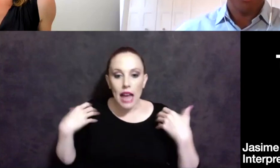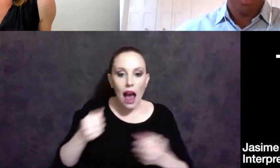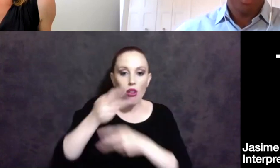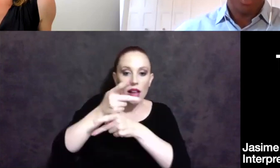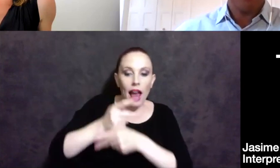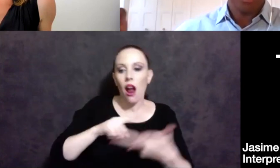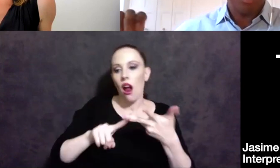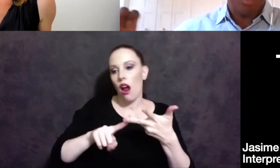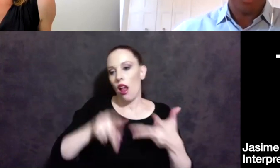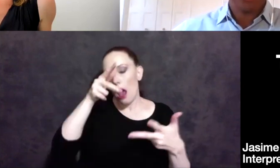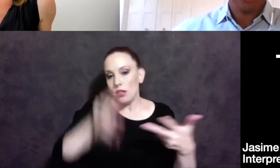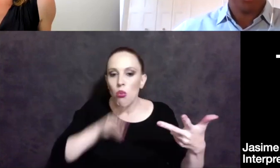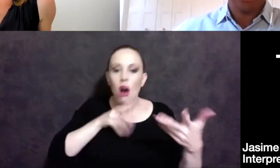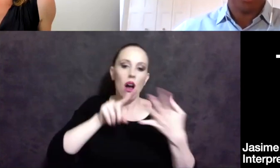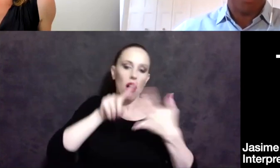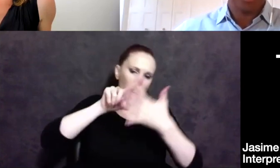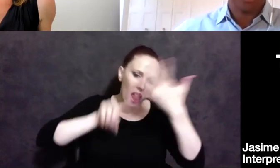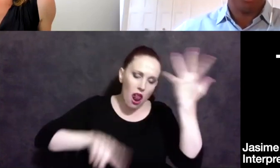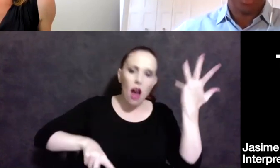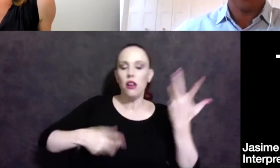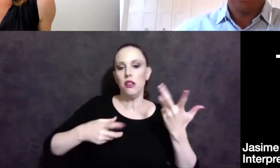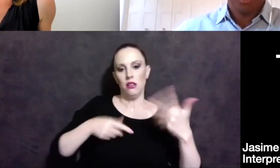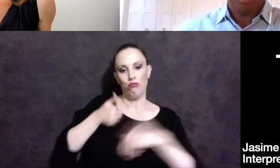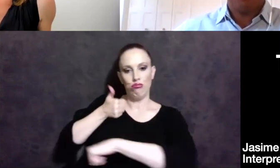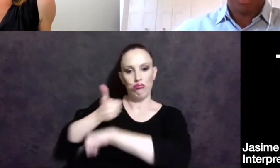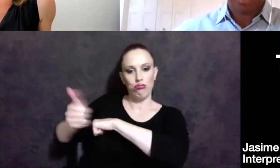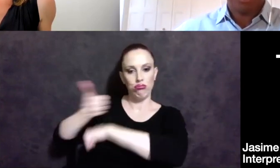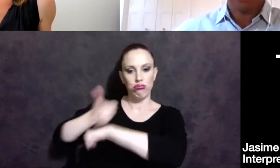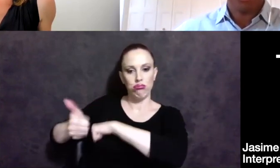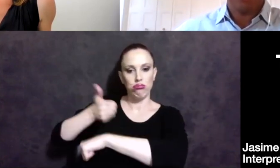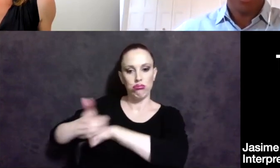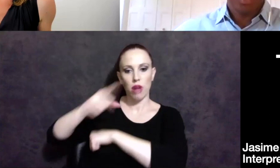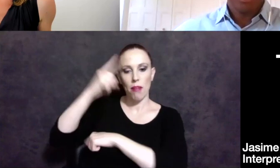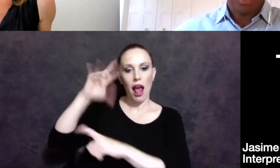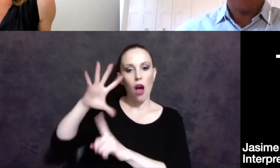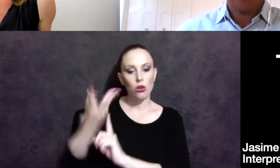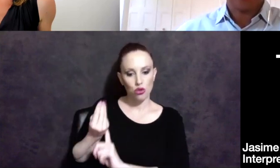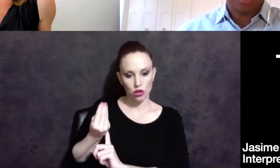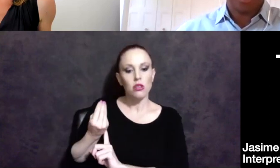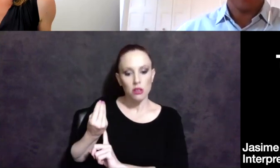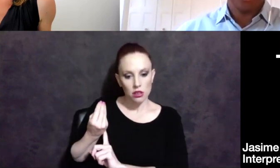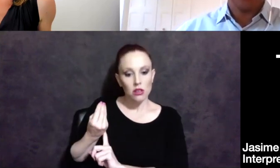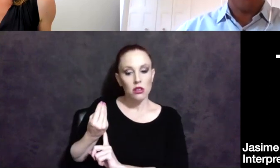housing, all those social ills get placed on black culture and the fact dominant white